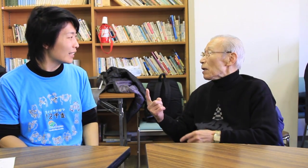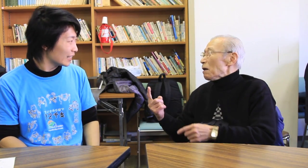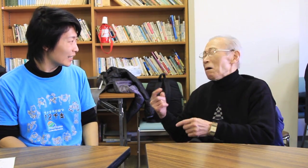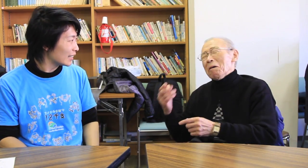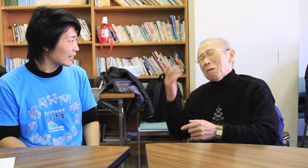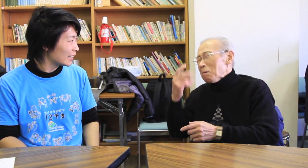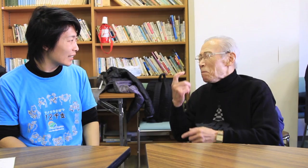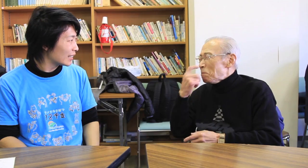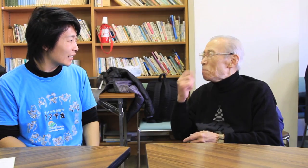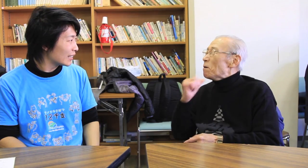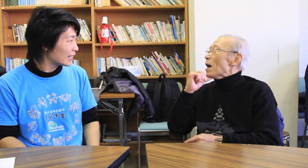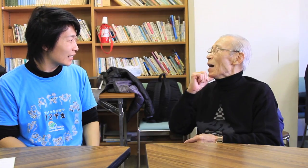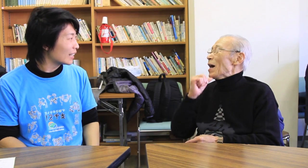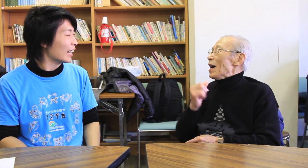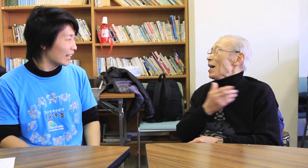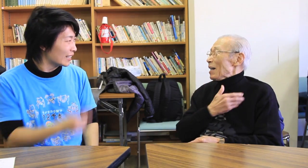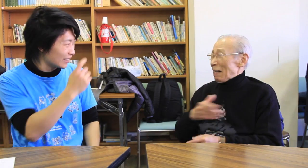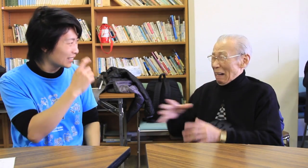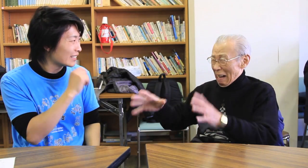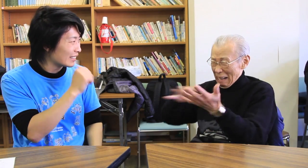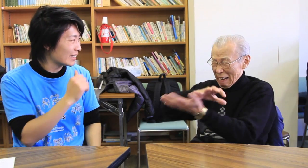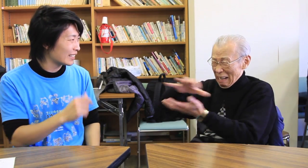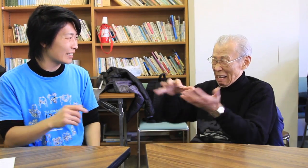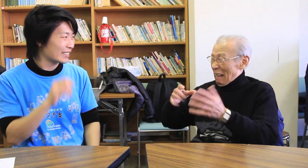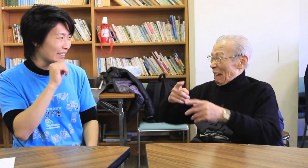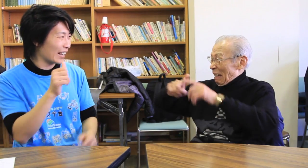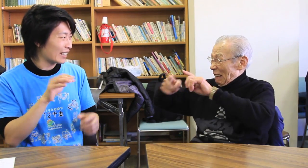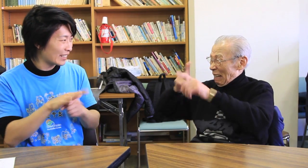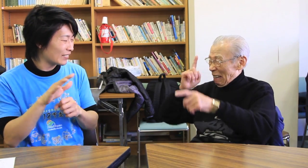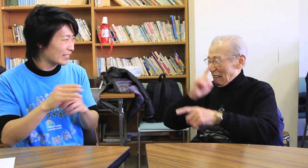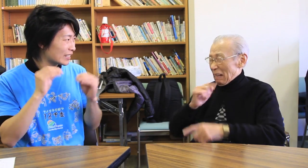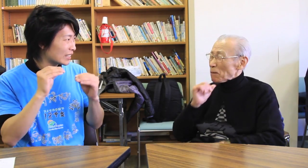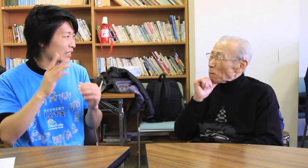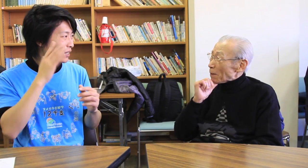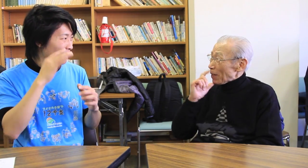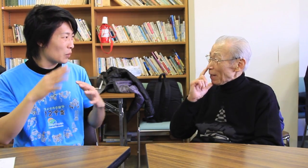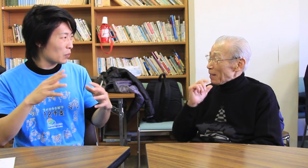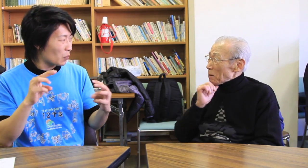But due to the war, I had to miss a few years of schooling.